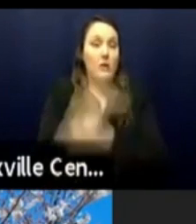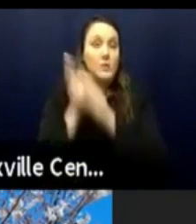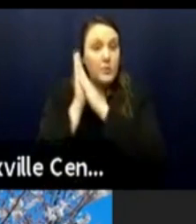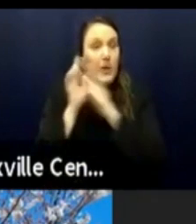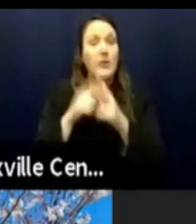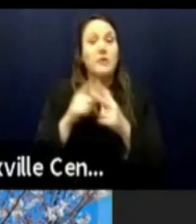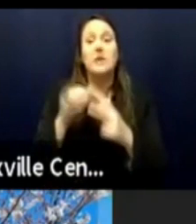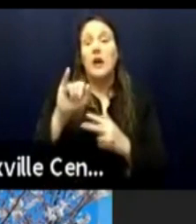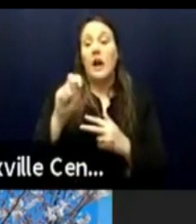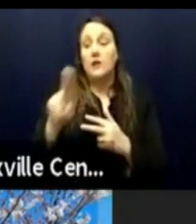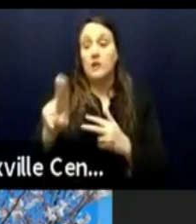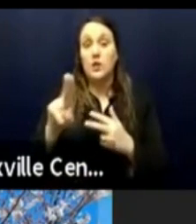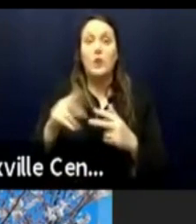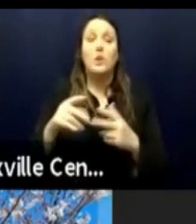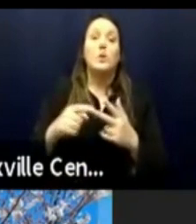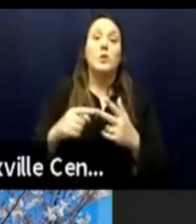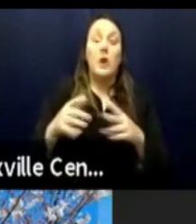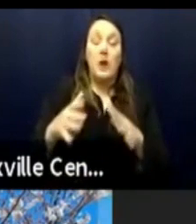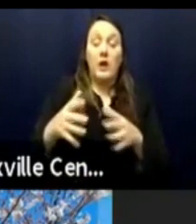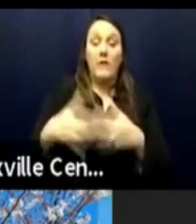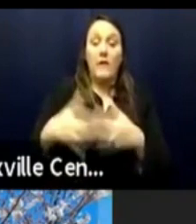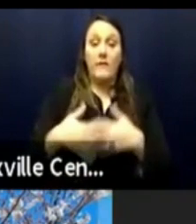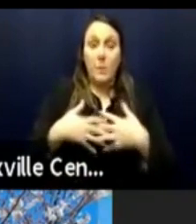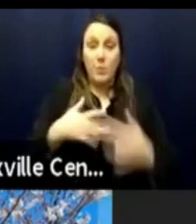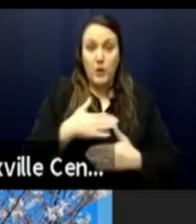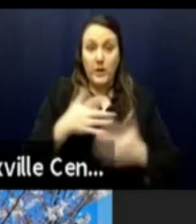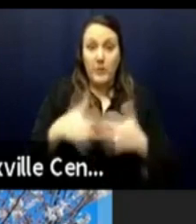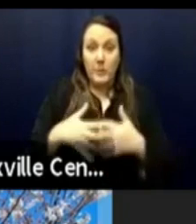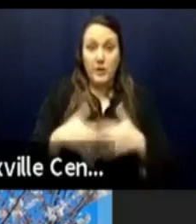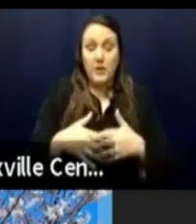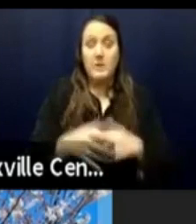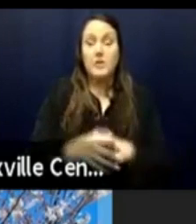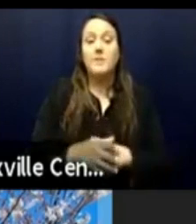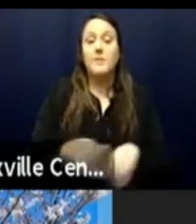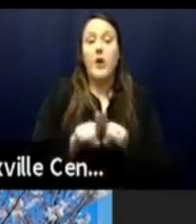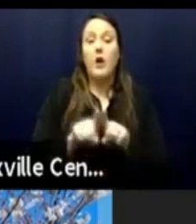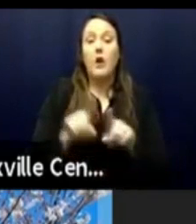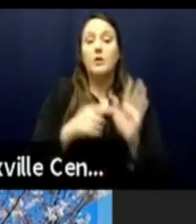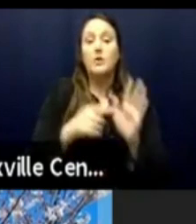CAPACITY. THESE GRAPH SHOWS AVAILABILITY